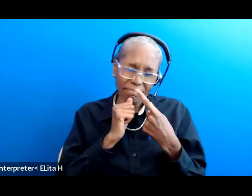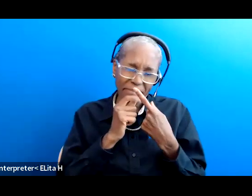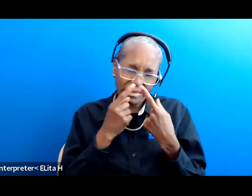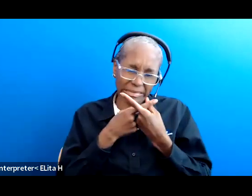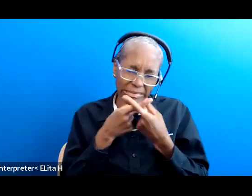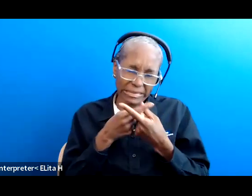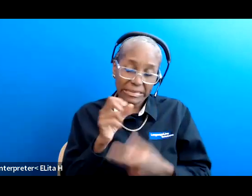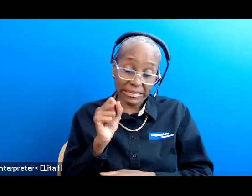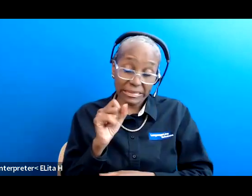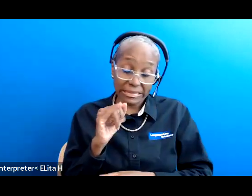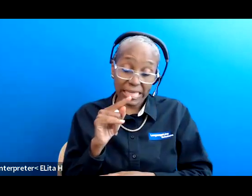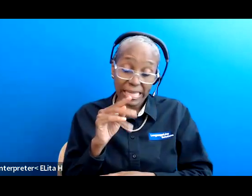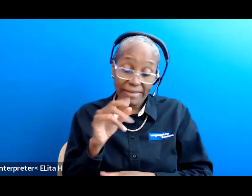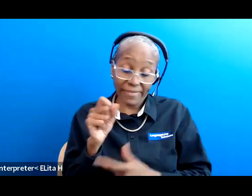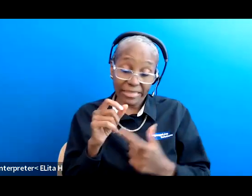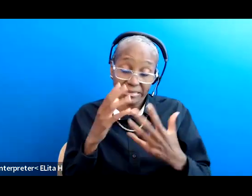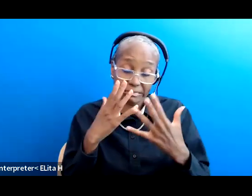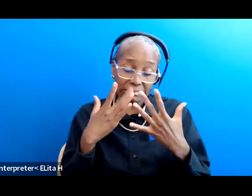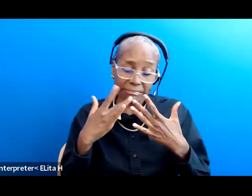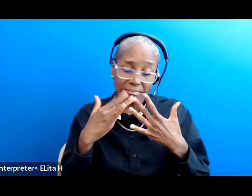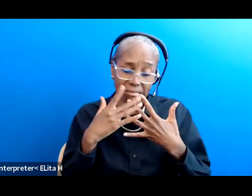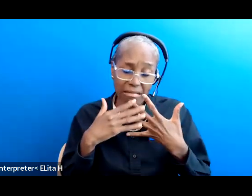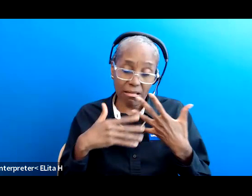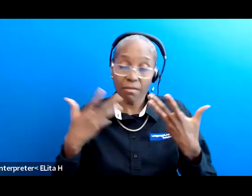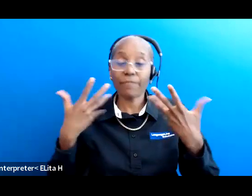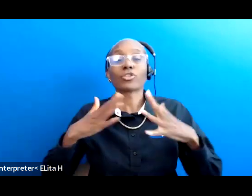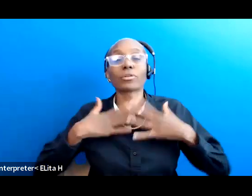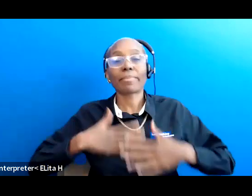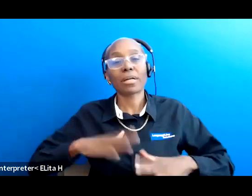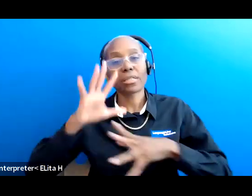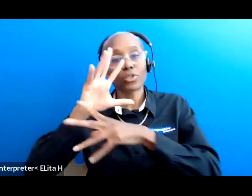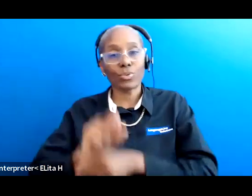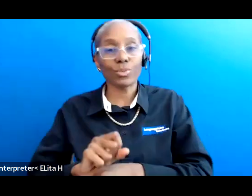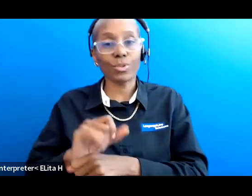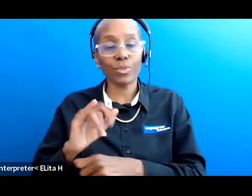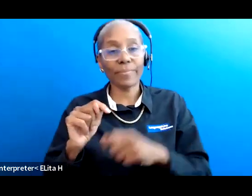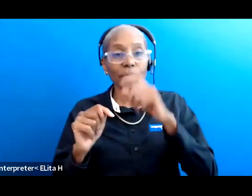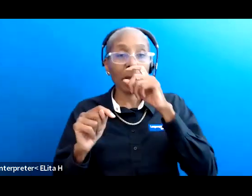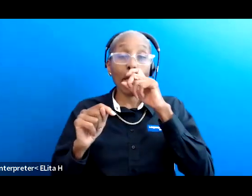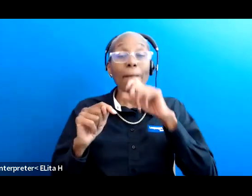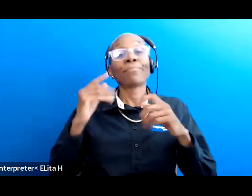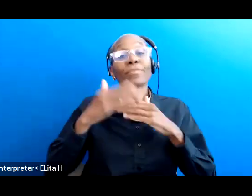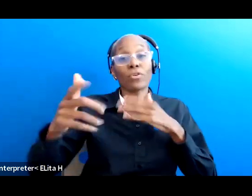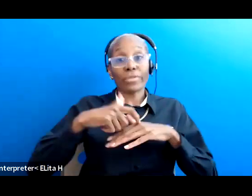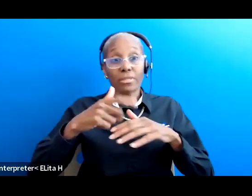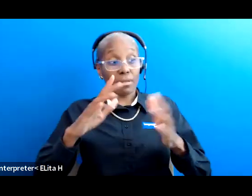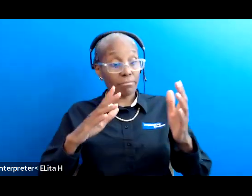then usually people are okay. The body gets used to them. They have to be upped over time as the pain continues.